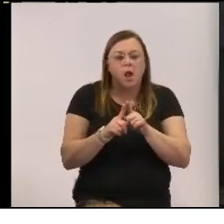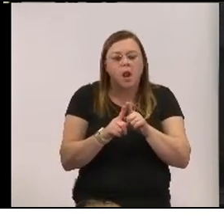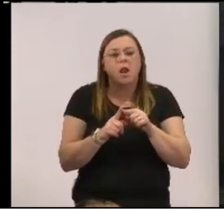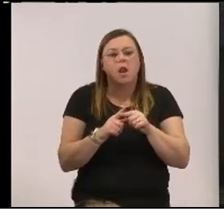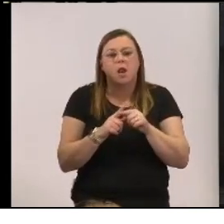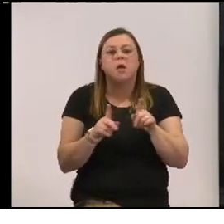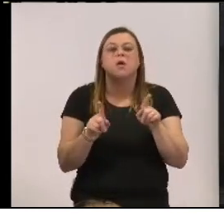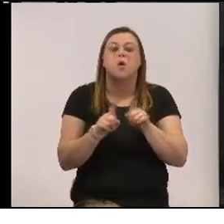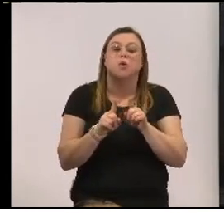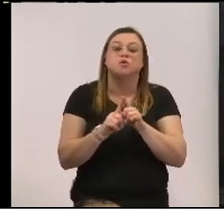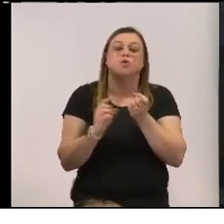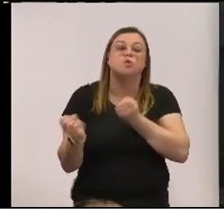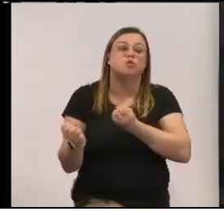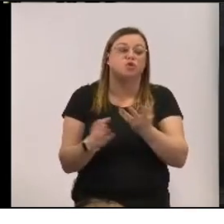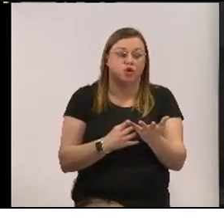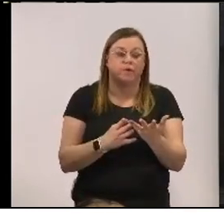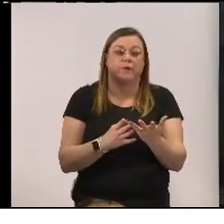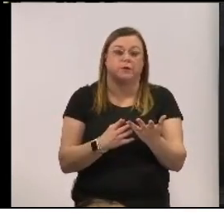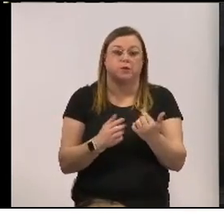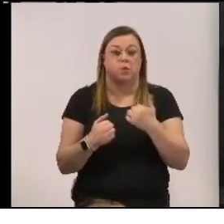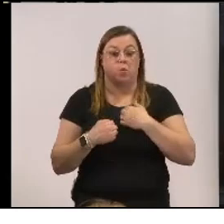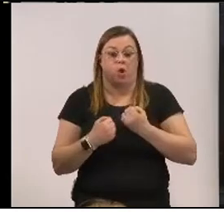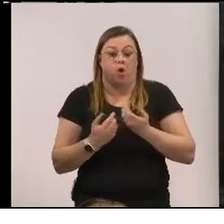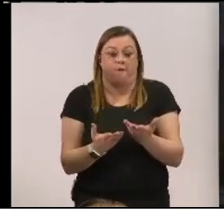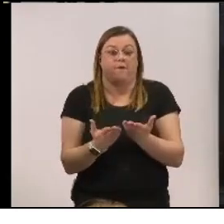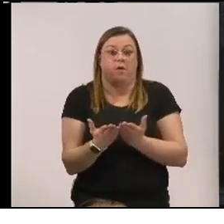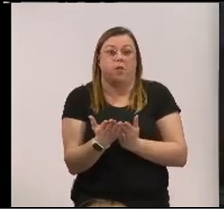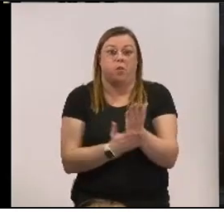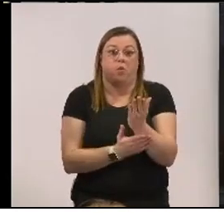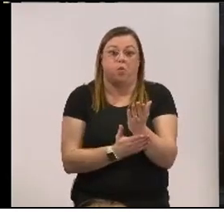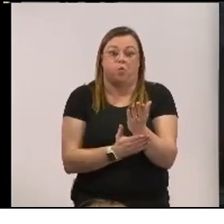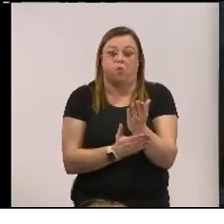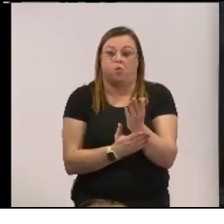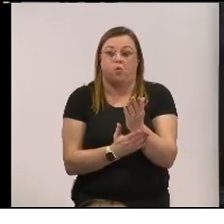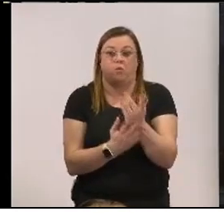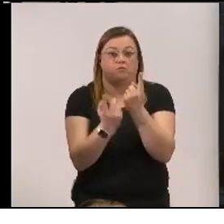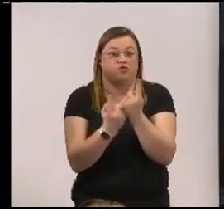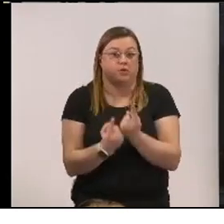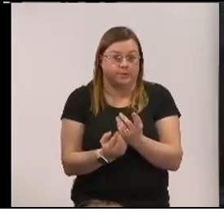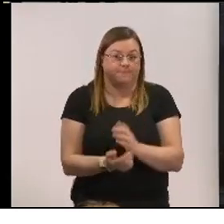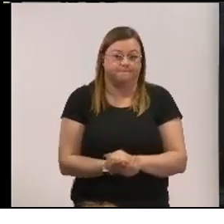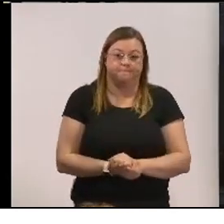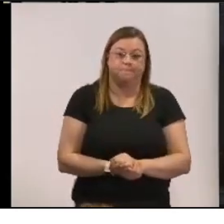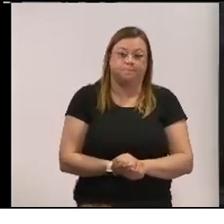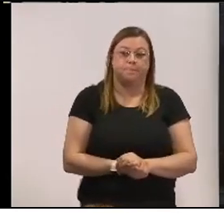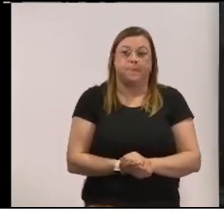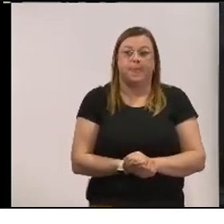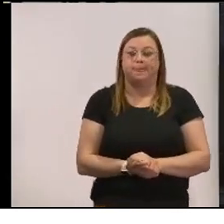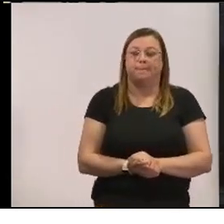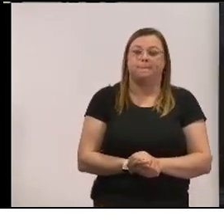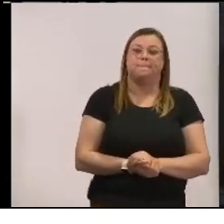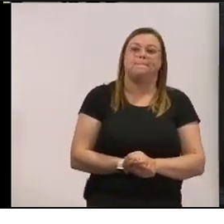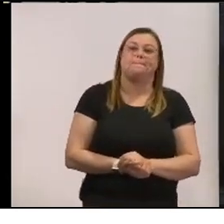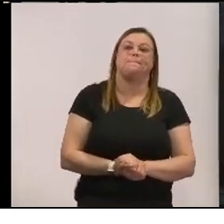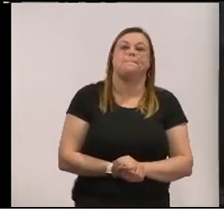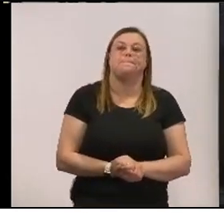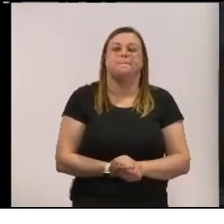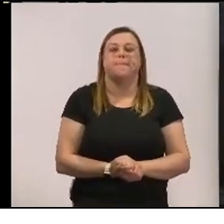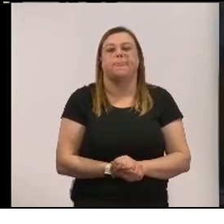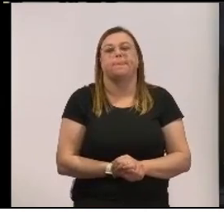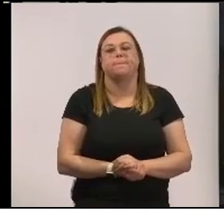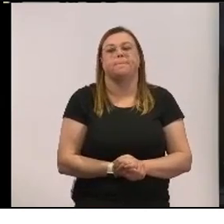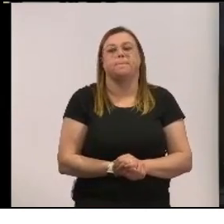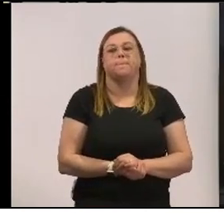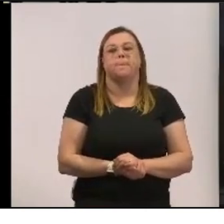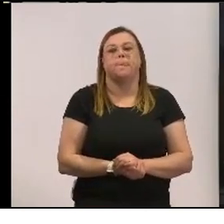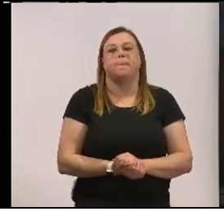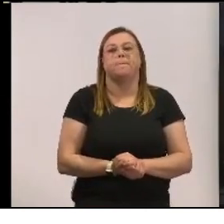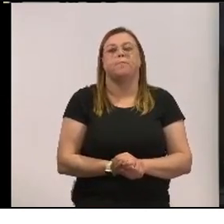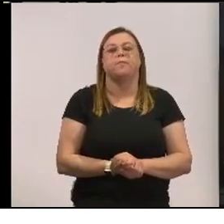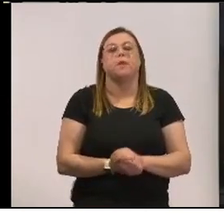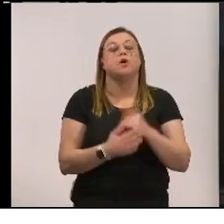and also services that we offer on these products. So in the scope of the products of the EA,